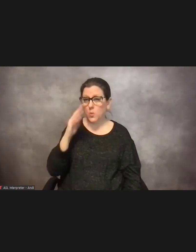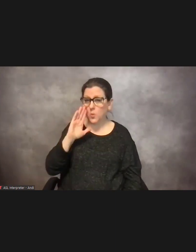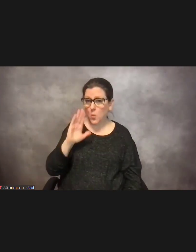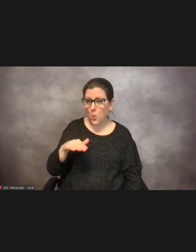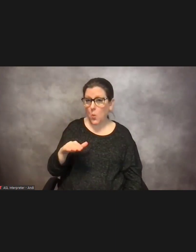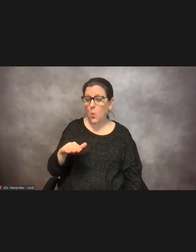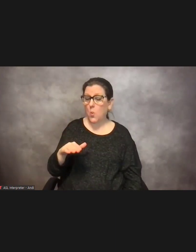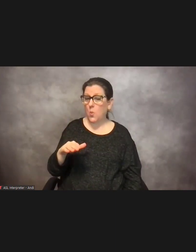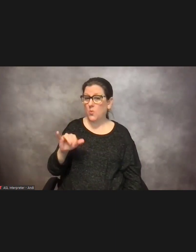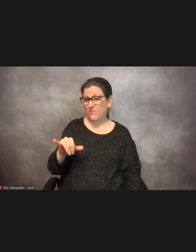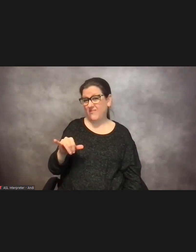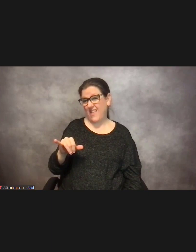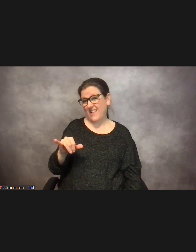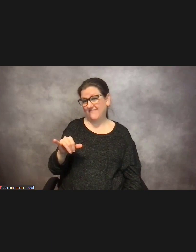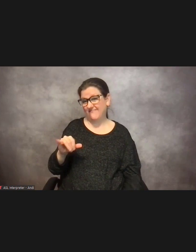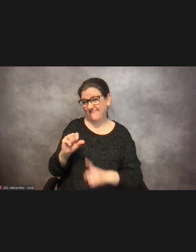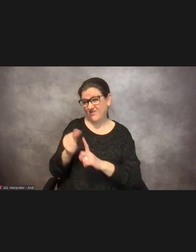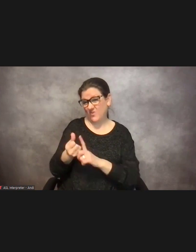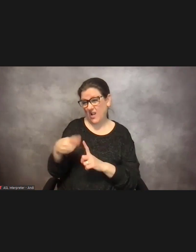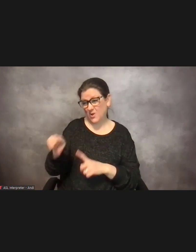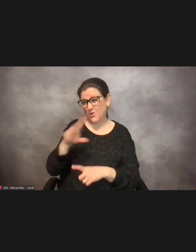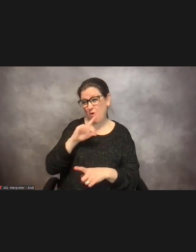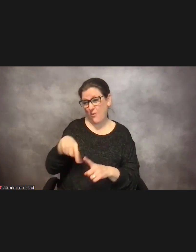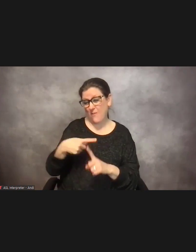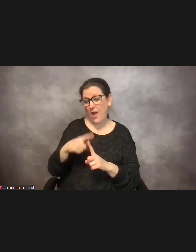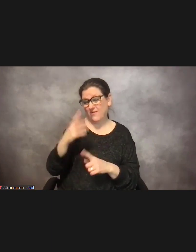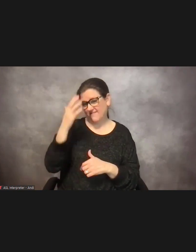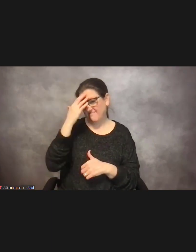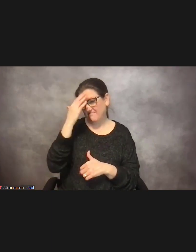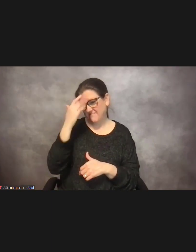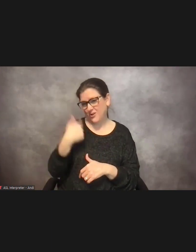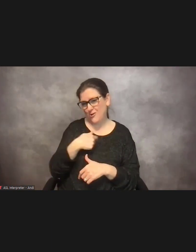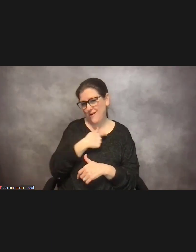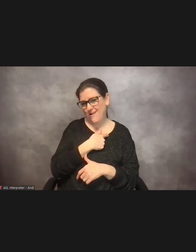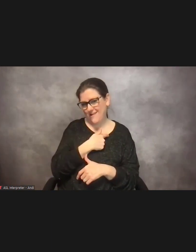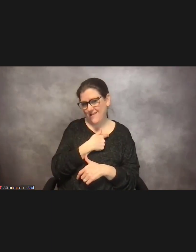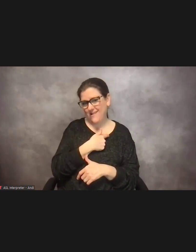So, um, we know this reality that you're talking about, it's familiar